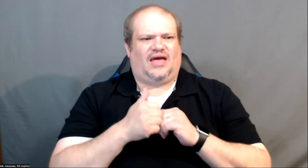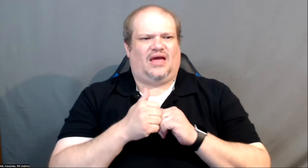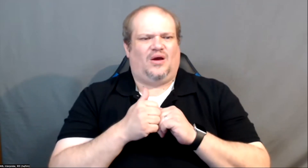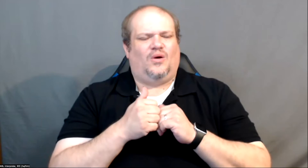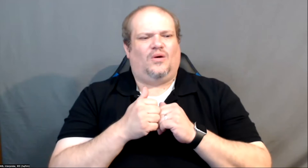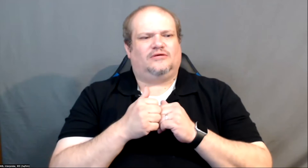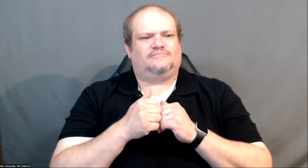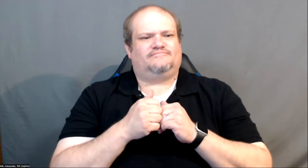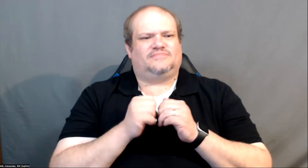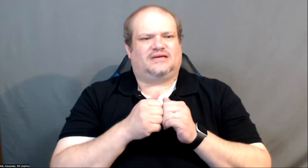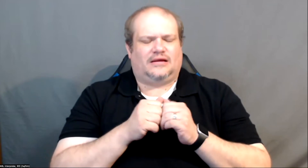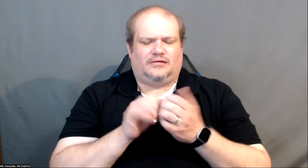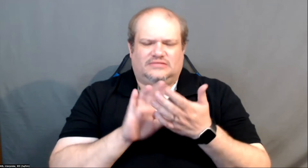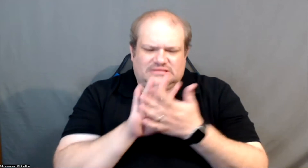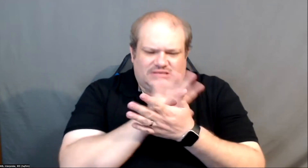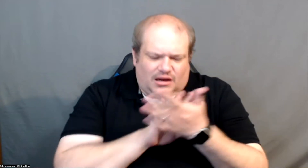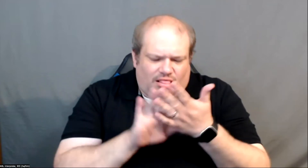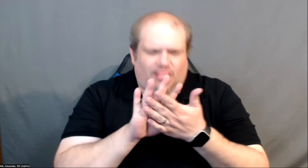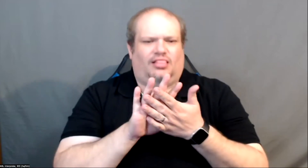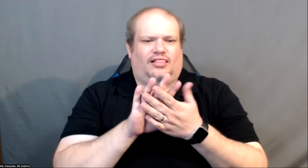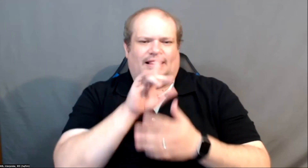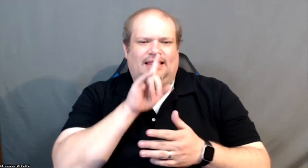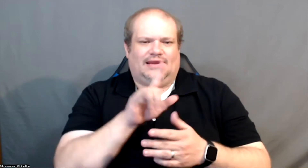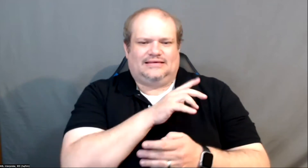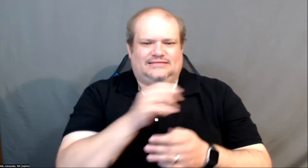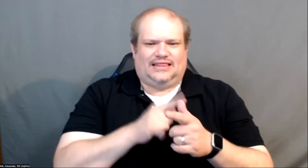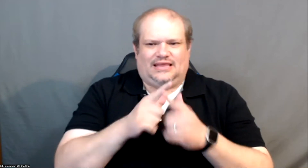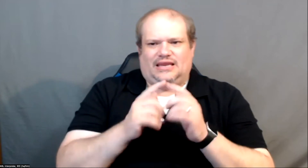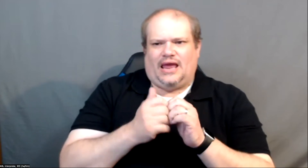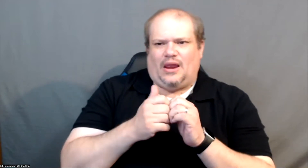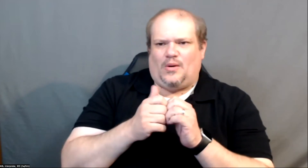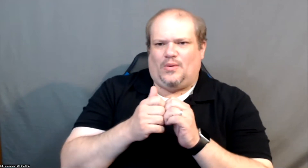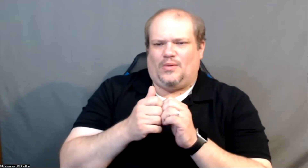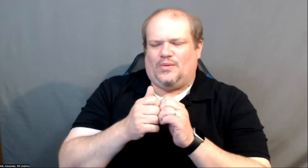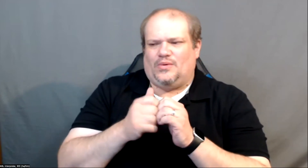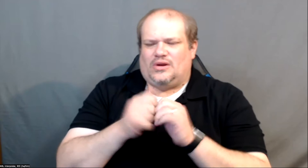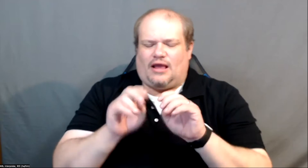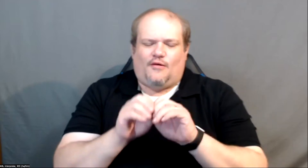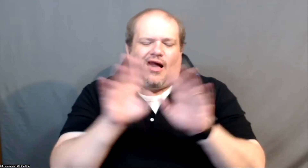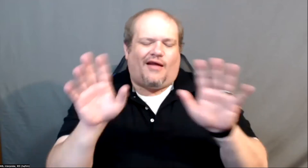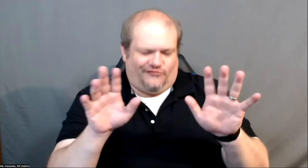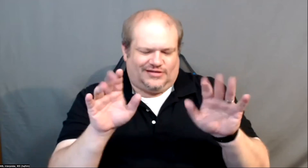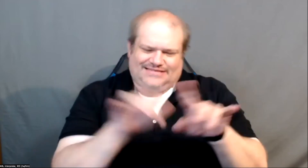how subtle it is, and then how, how obvious it is at the same time if that makes sense?